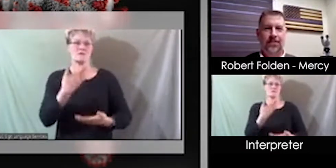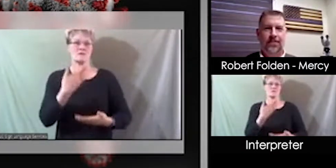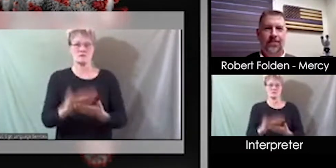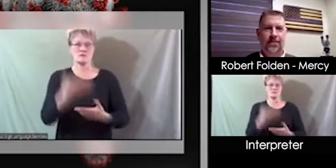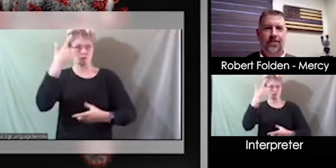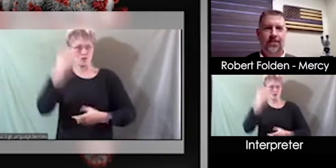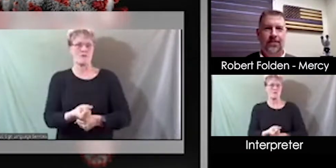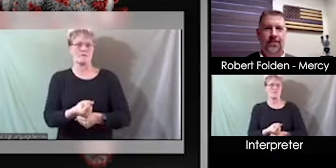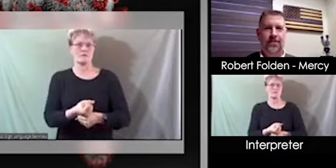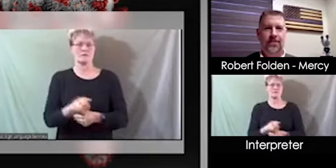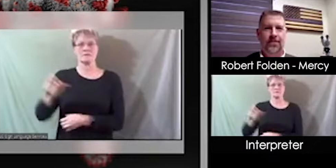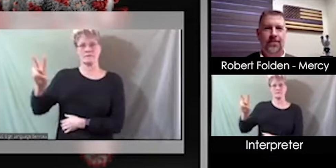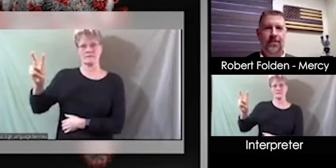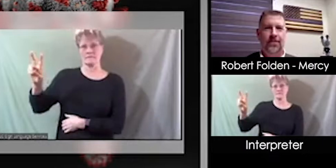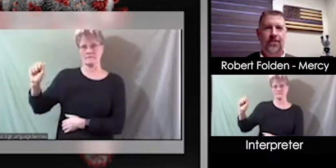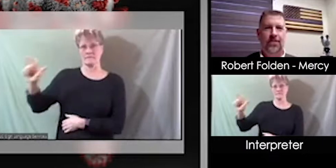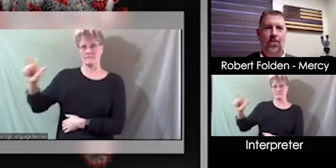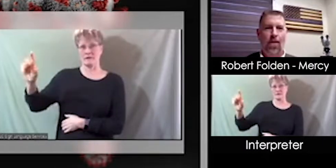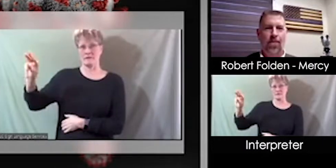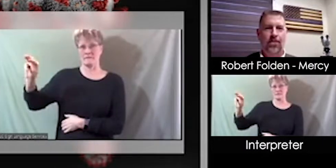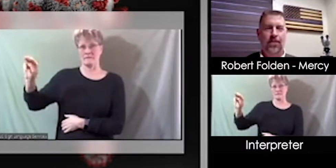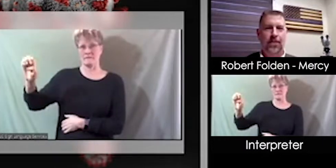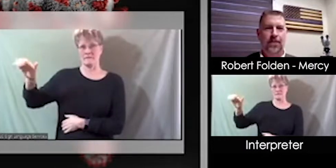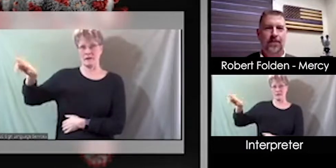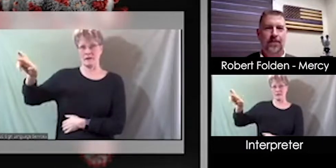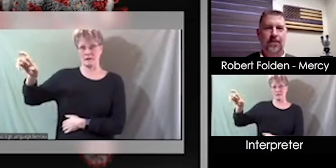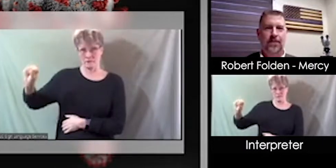Good Morning I'm Valerie Lakey from Mayers Memorial Hospital District in